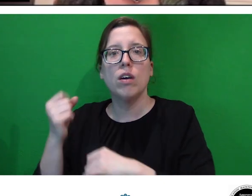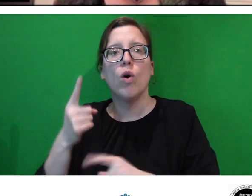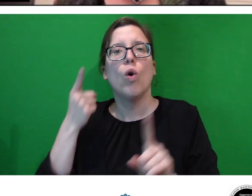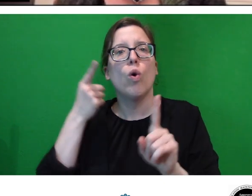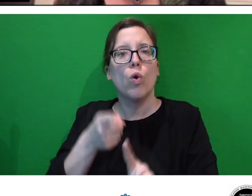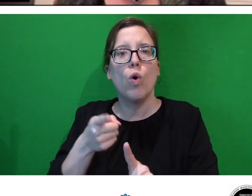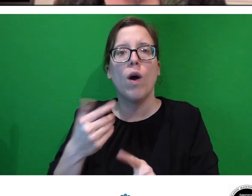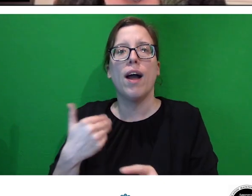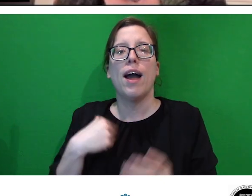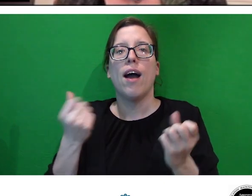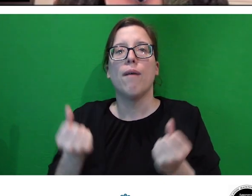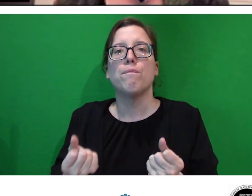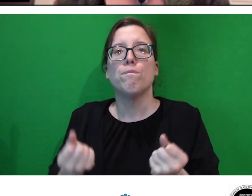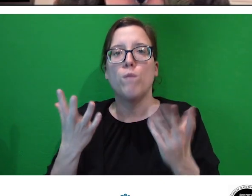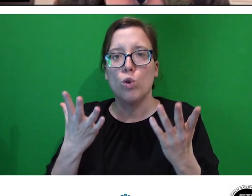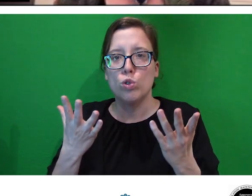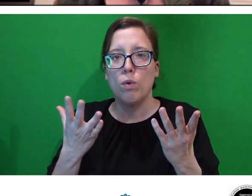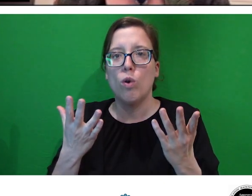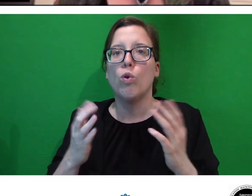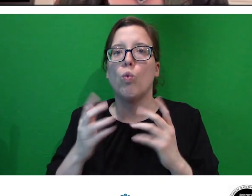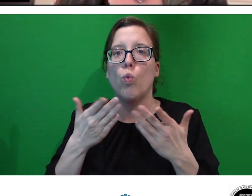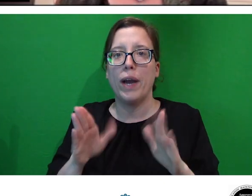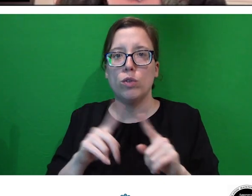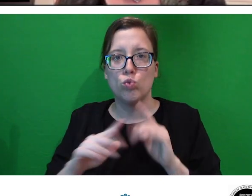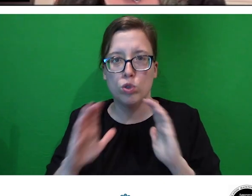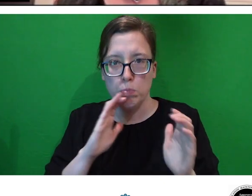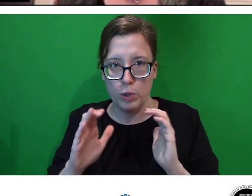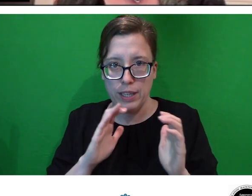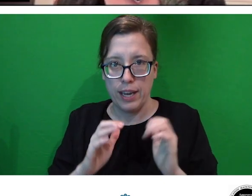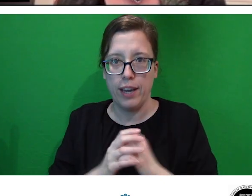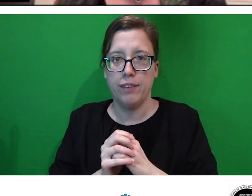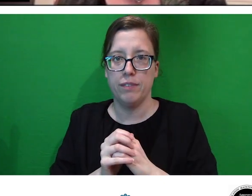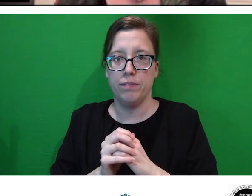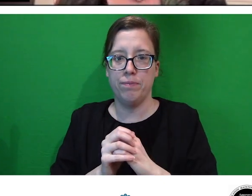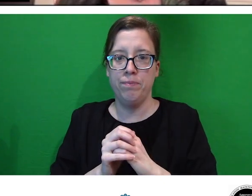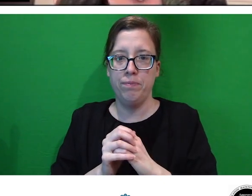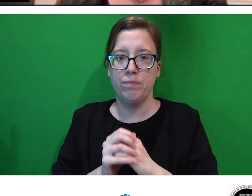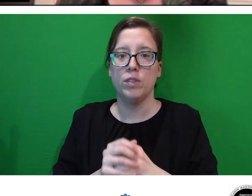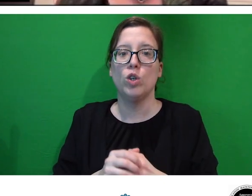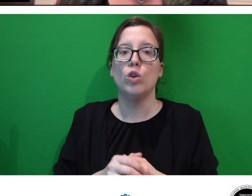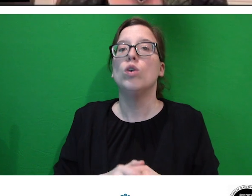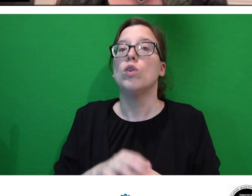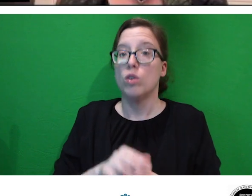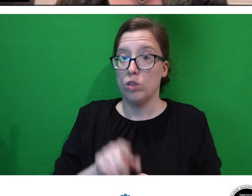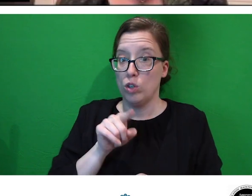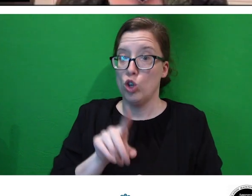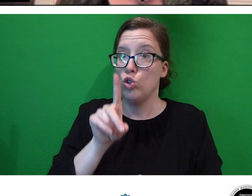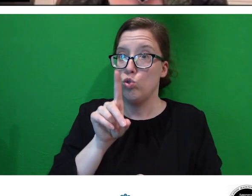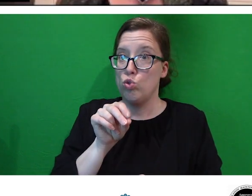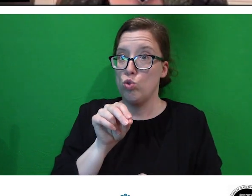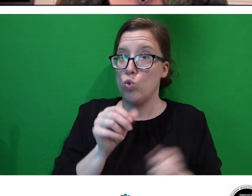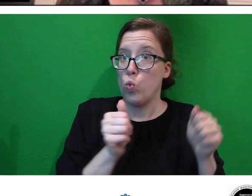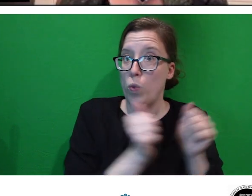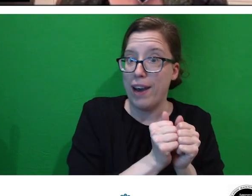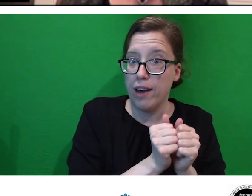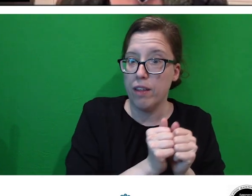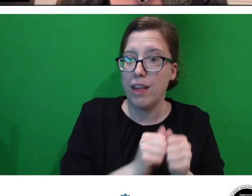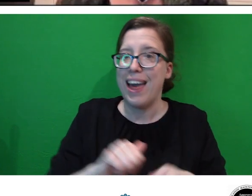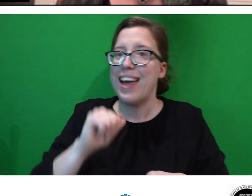extra batteries, but they don't always. Things quit working. We've got to have multiple ways to say critical concepts.